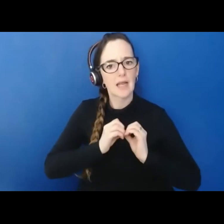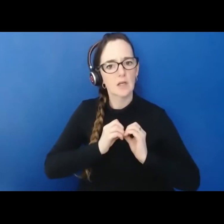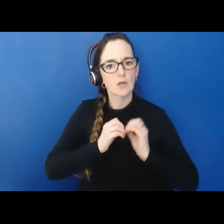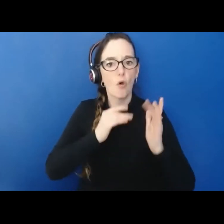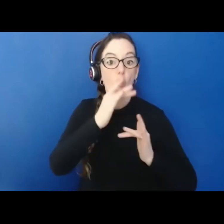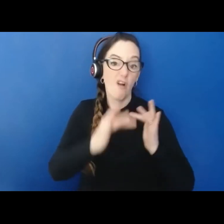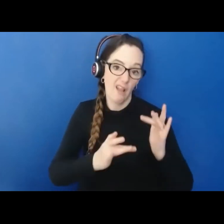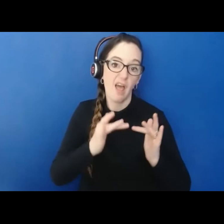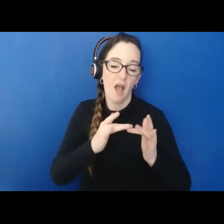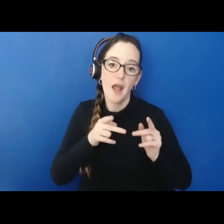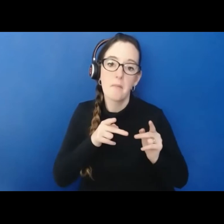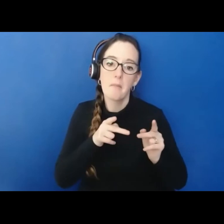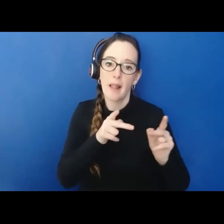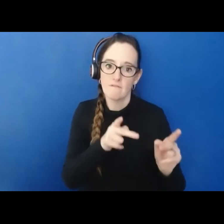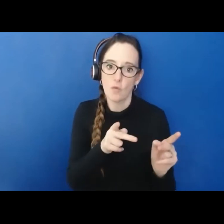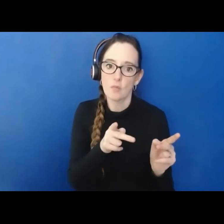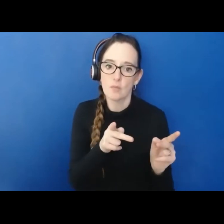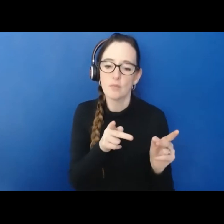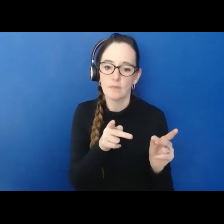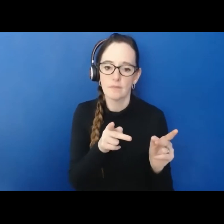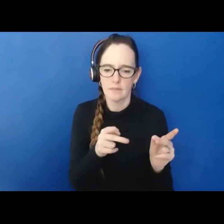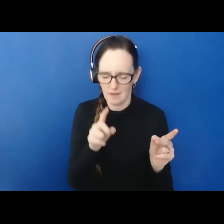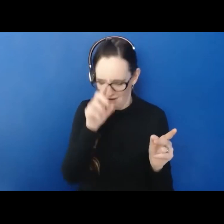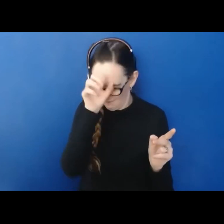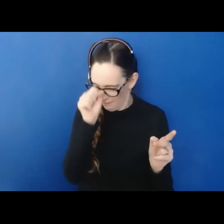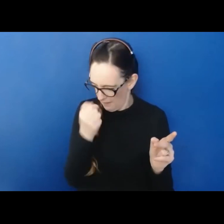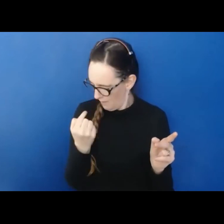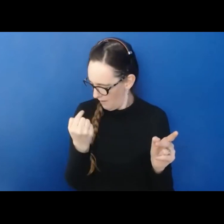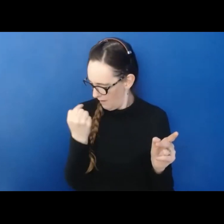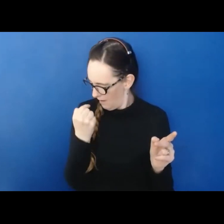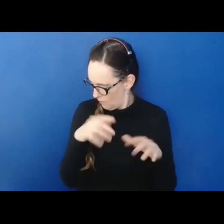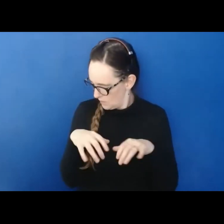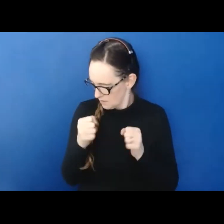we started this conversation and this links quite with Penny,